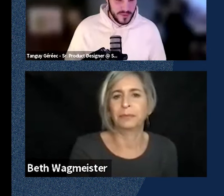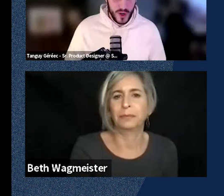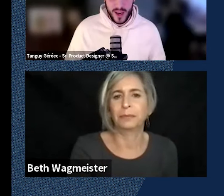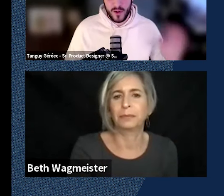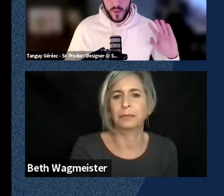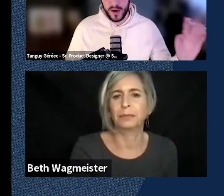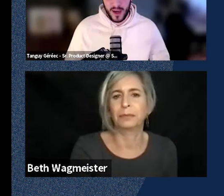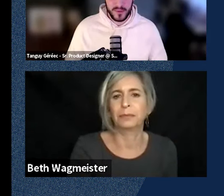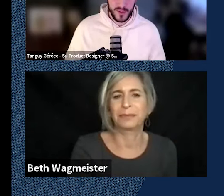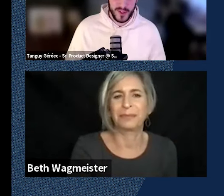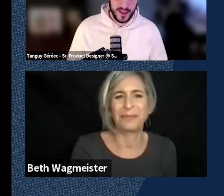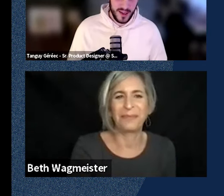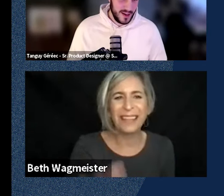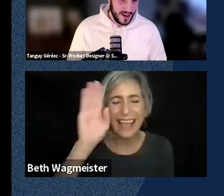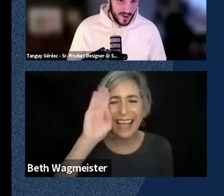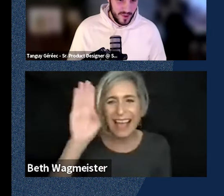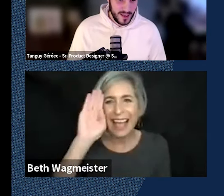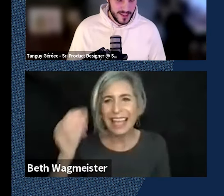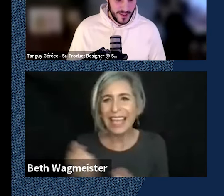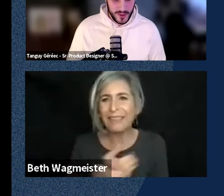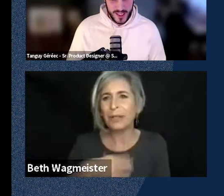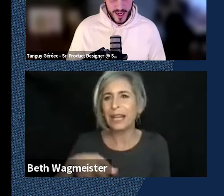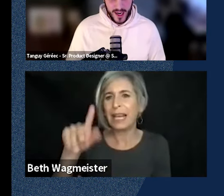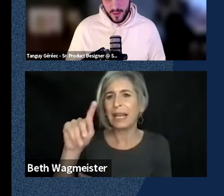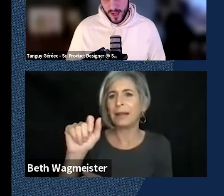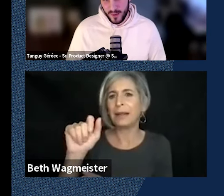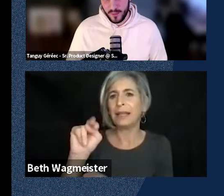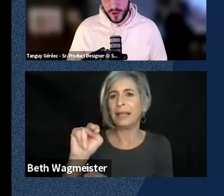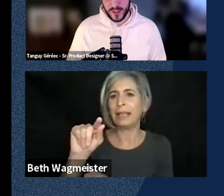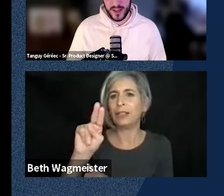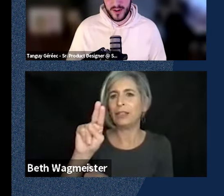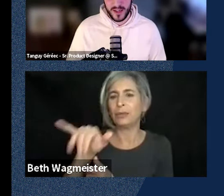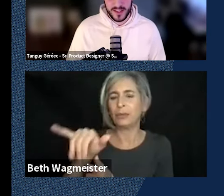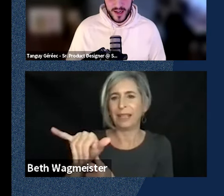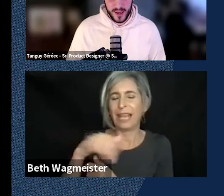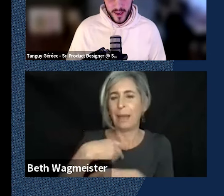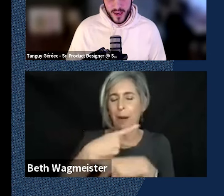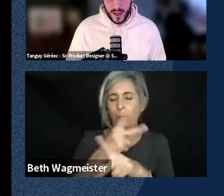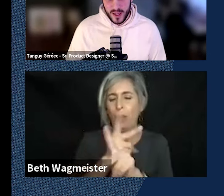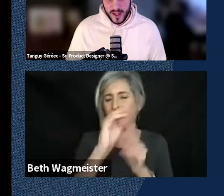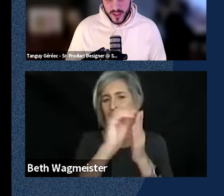So hi, everyone. I'm Tanguy. And as Claudio said, I am a product designer at Stark.